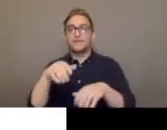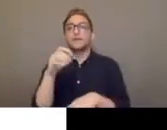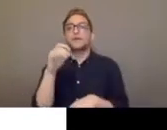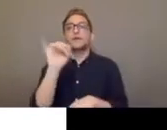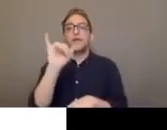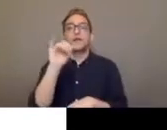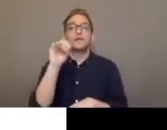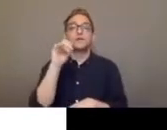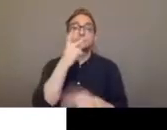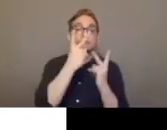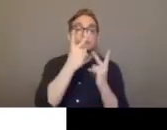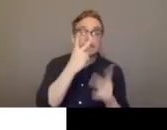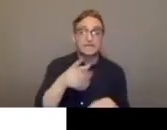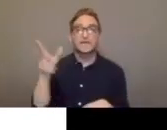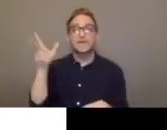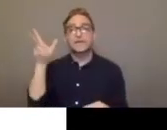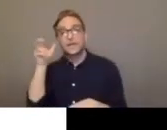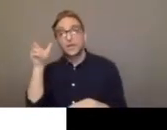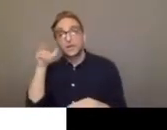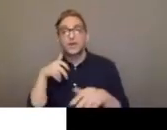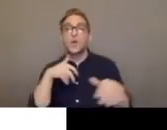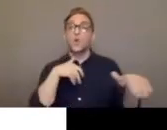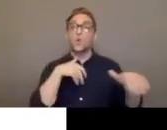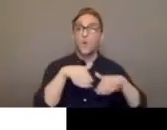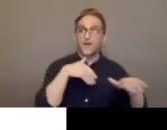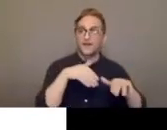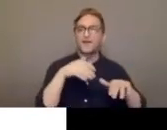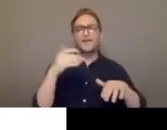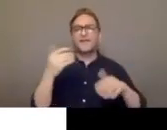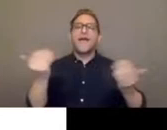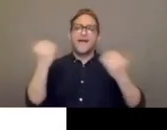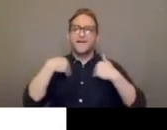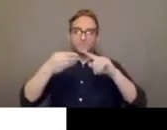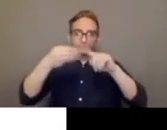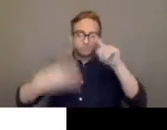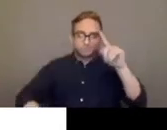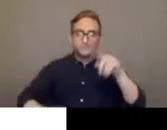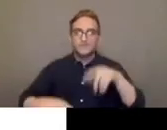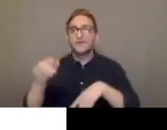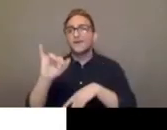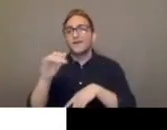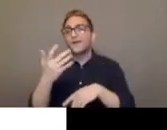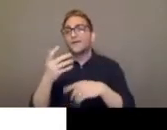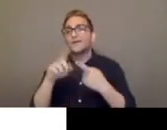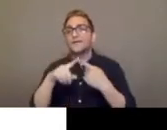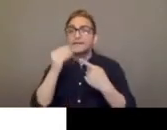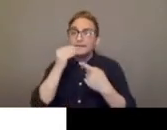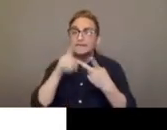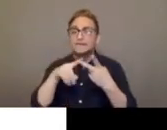walking and there's a laundry list of major life activities from eating, sleeping, self‑care,